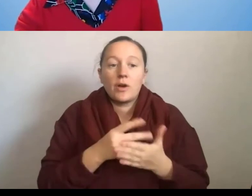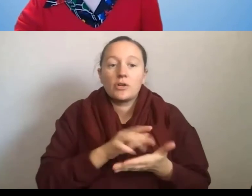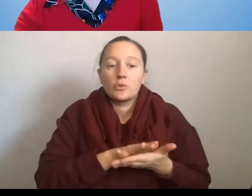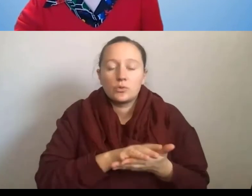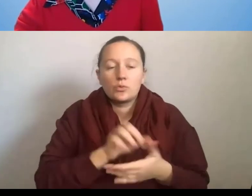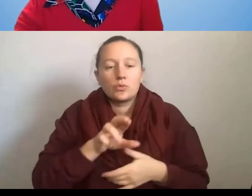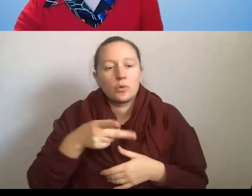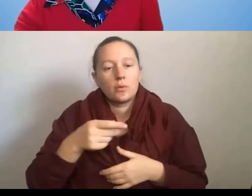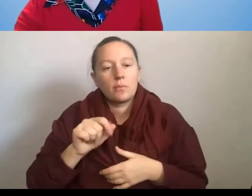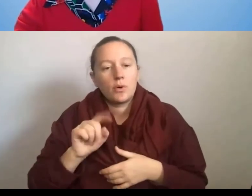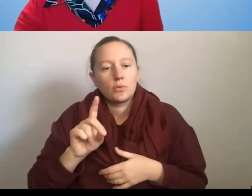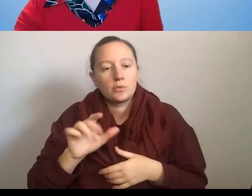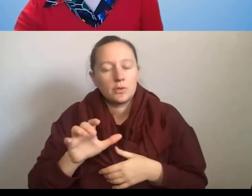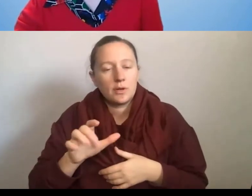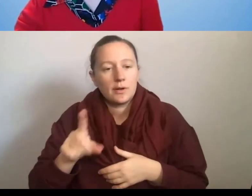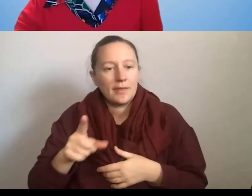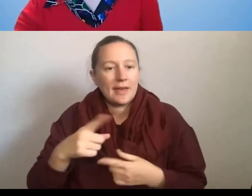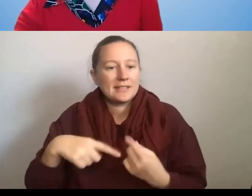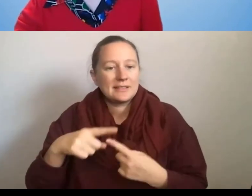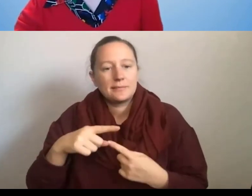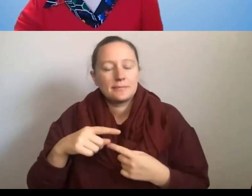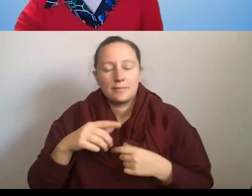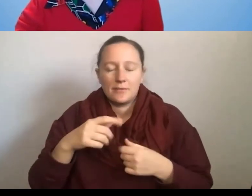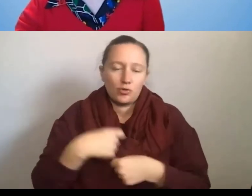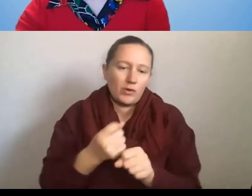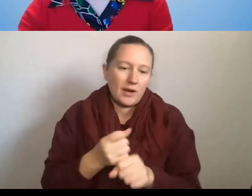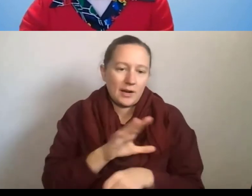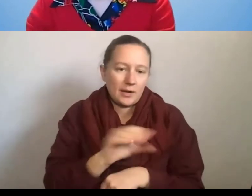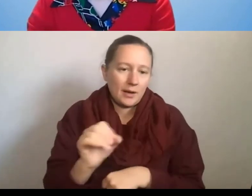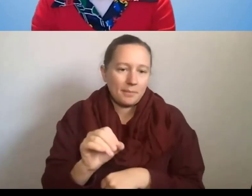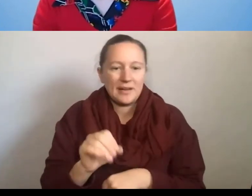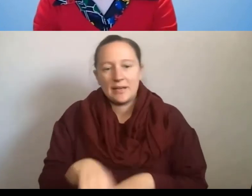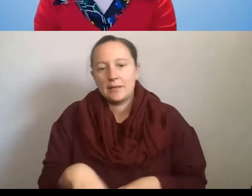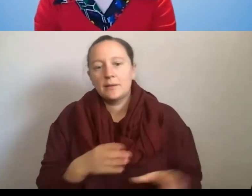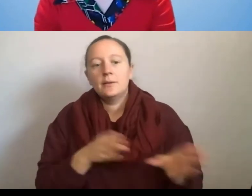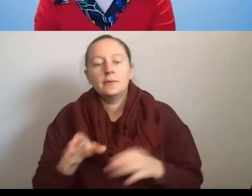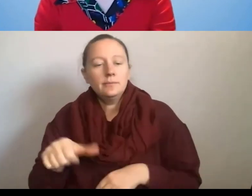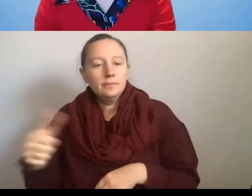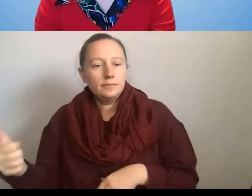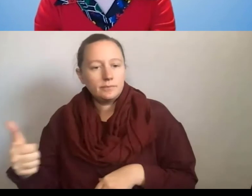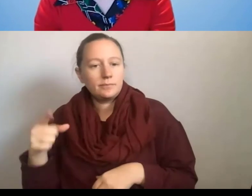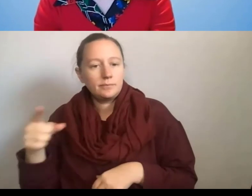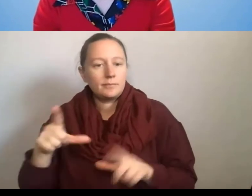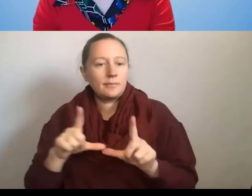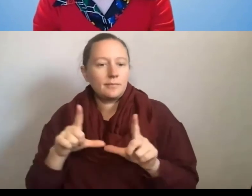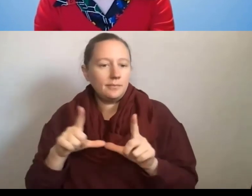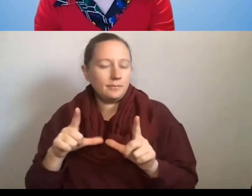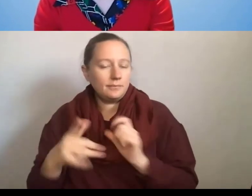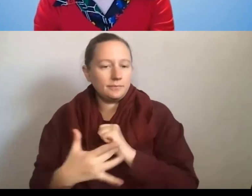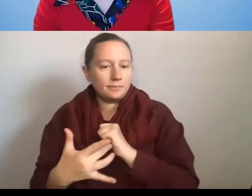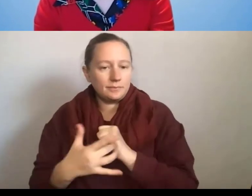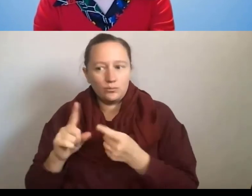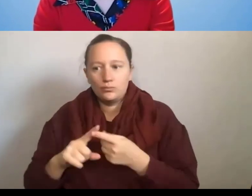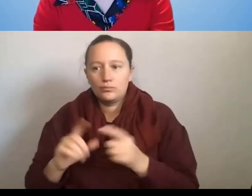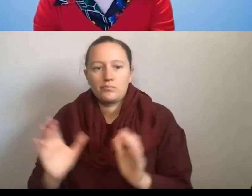where they spin out a company, and then there are a number of cases where they license the technology out to either a small business or a large pharma.